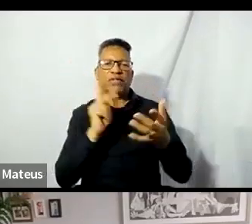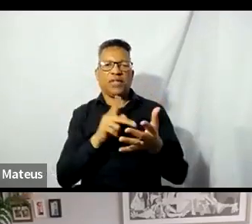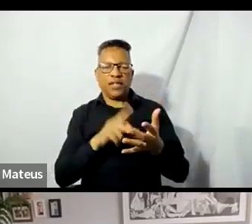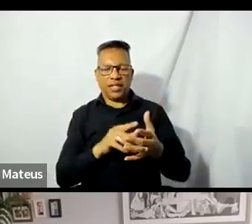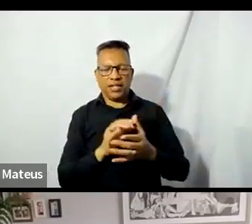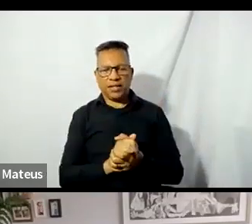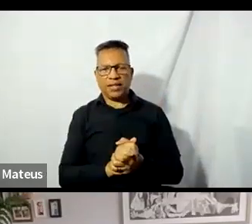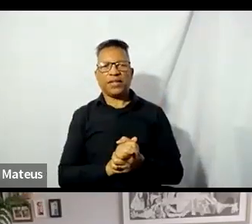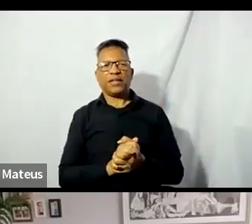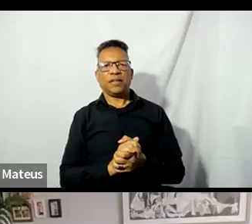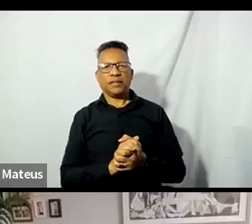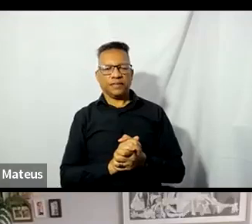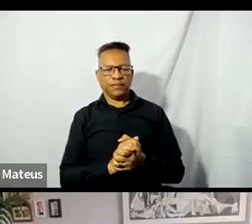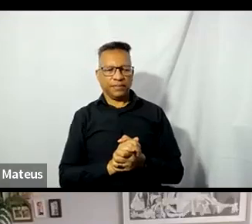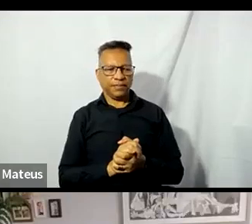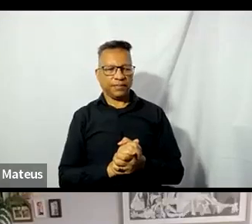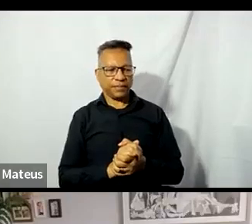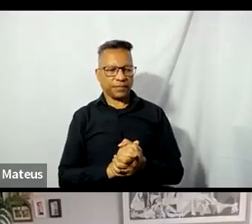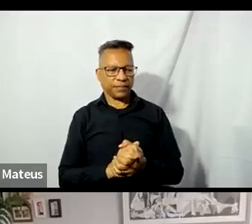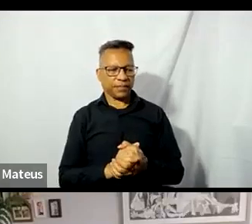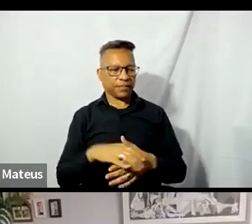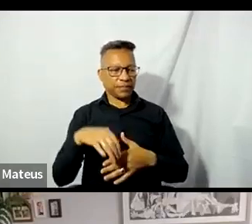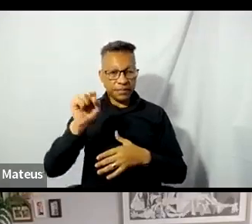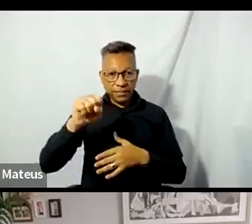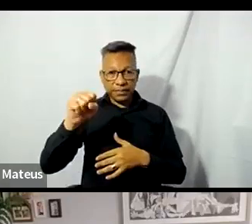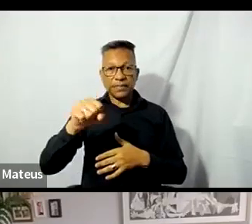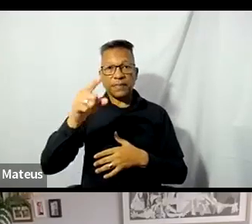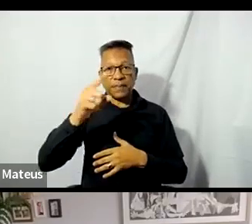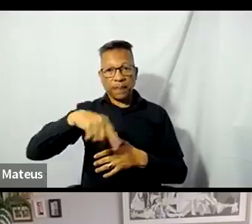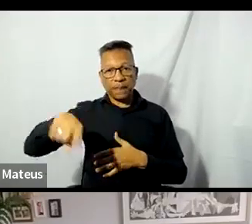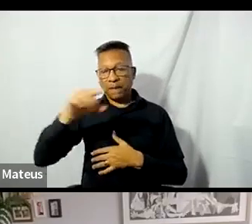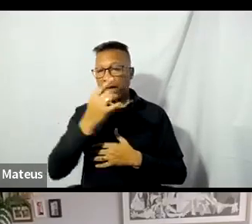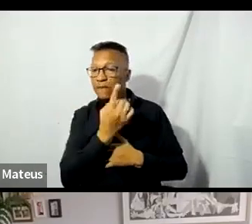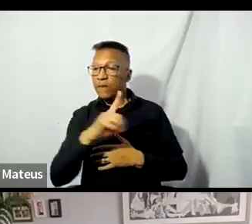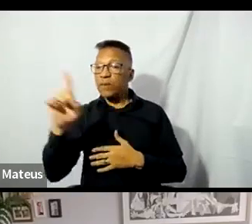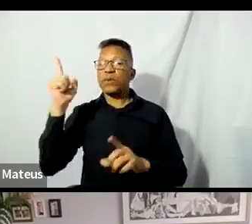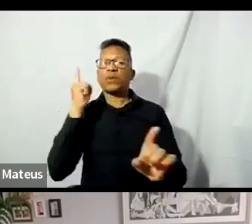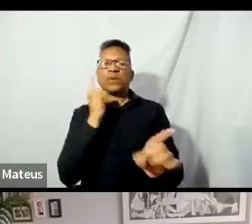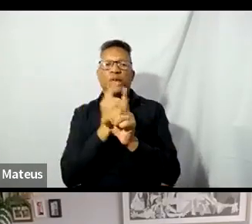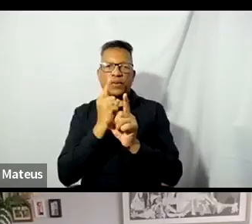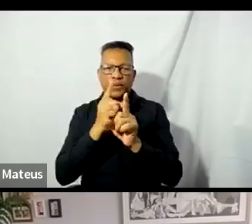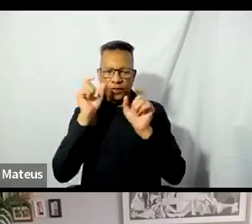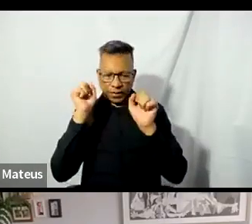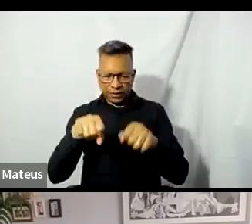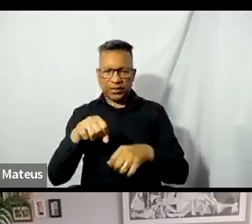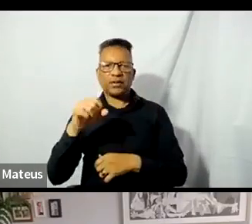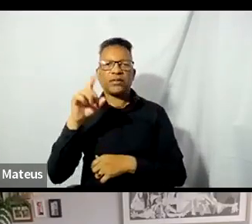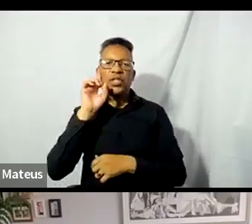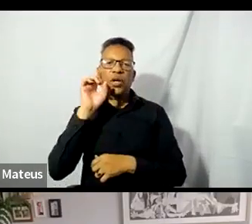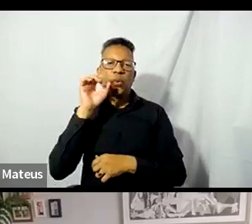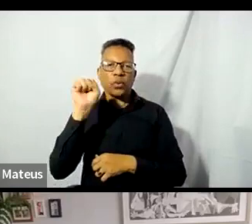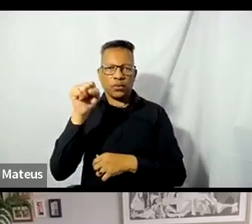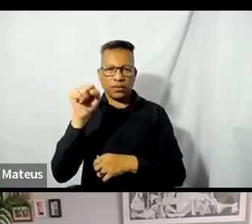I'm in , gotcha